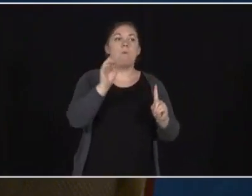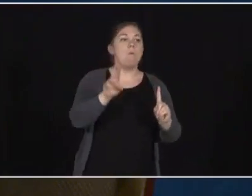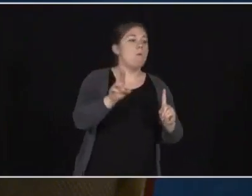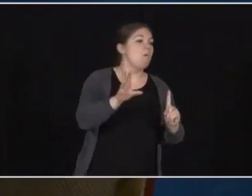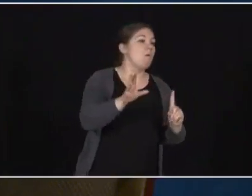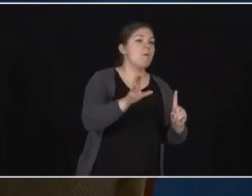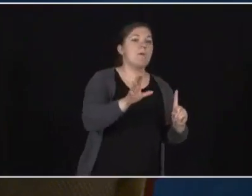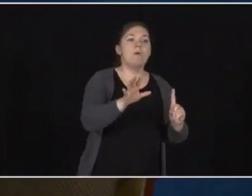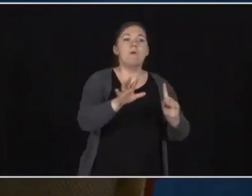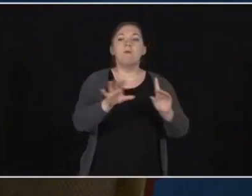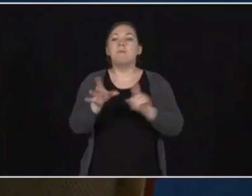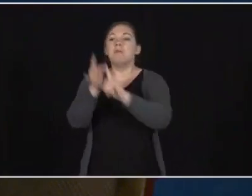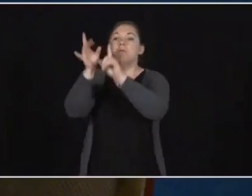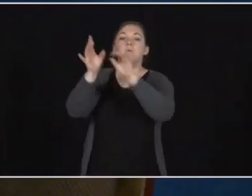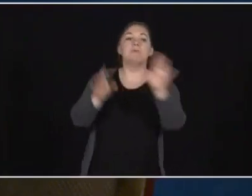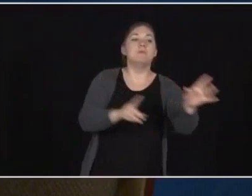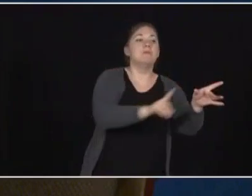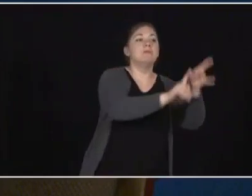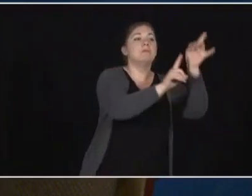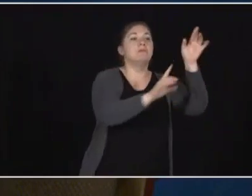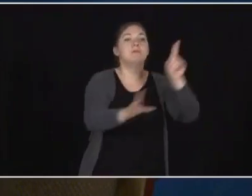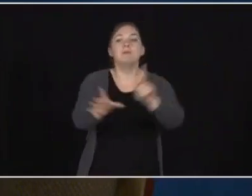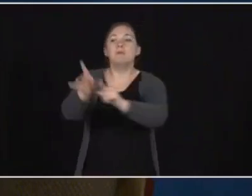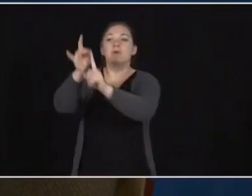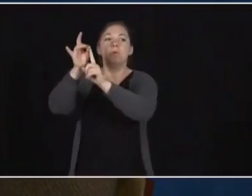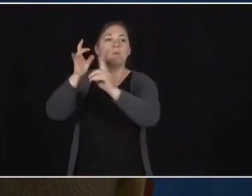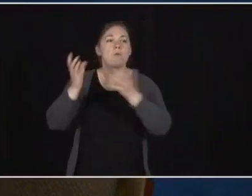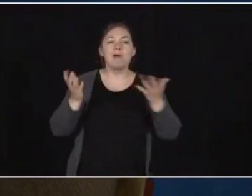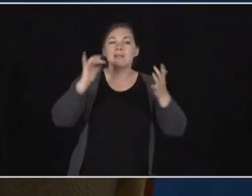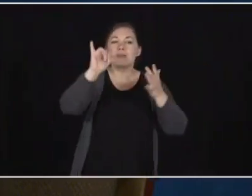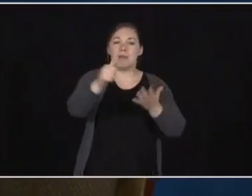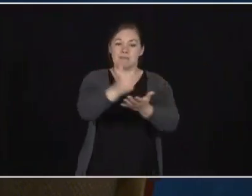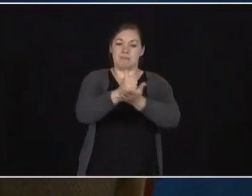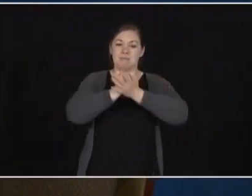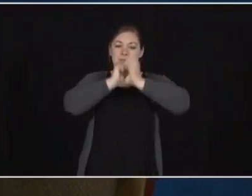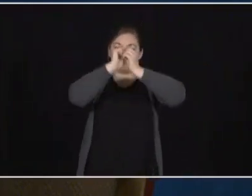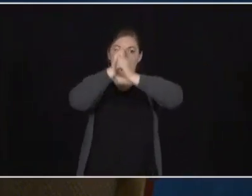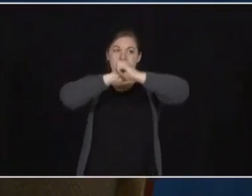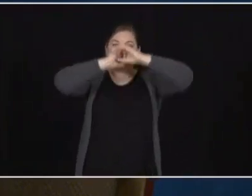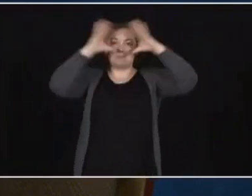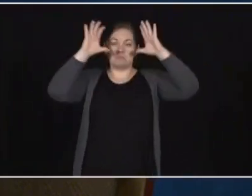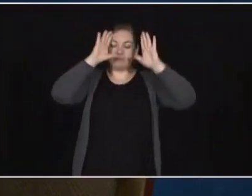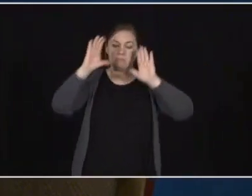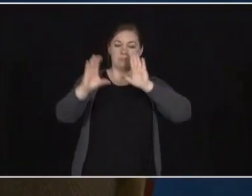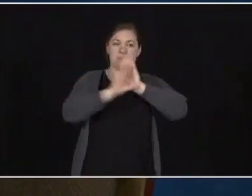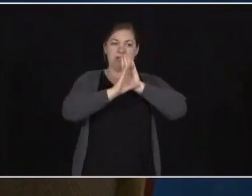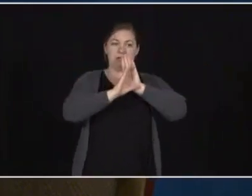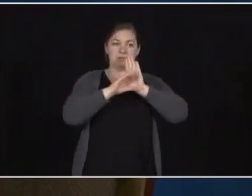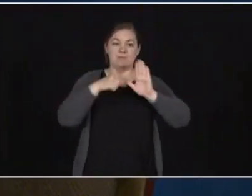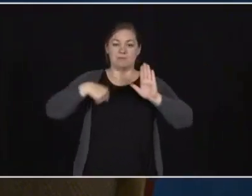Are we seeing a new outbreak? Are we seeing something different than what we saw before, are we confirming what we saw before,